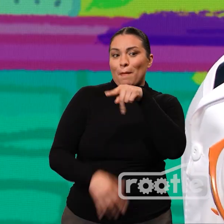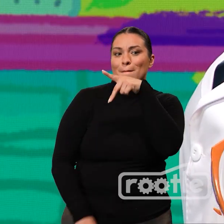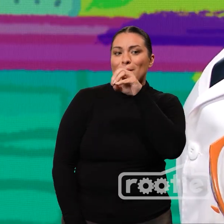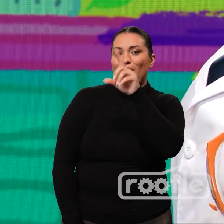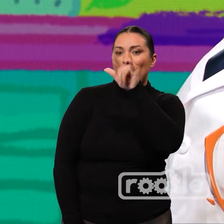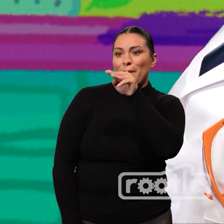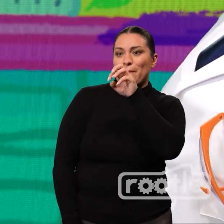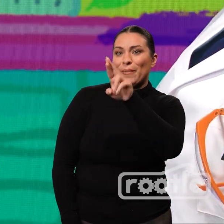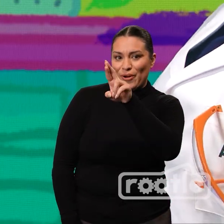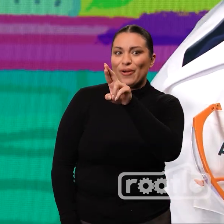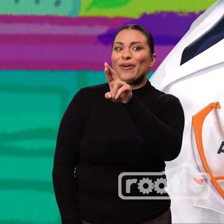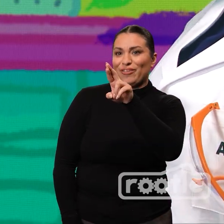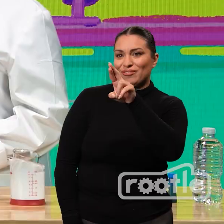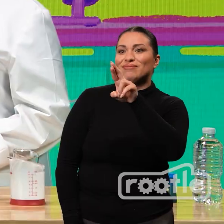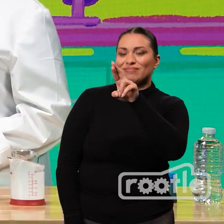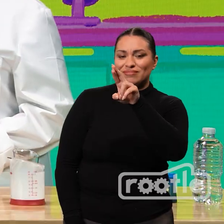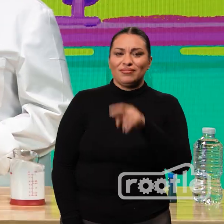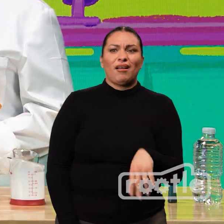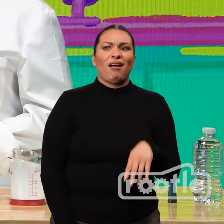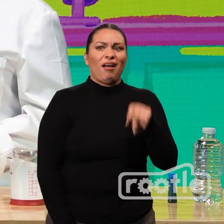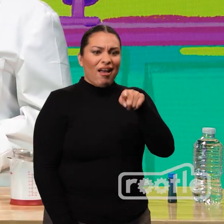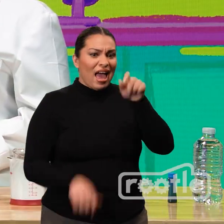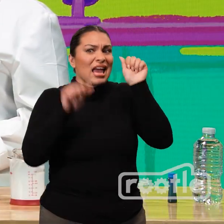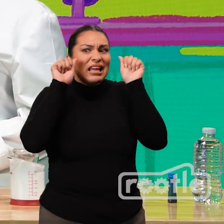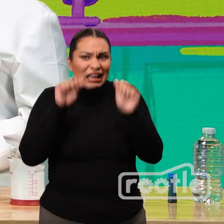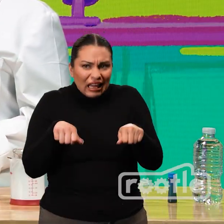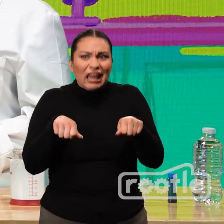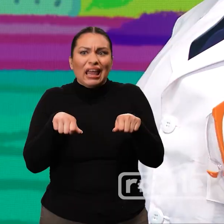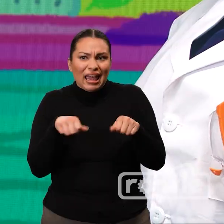A polymer can be slime and a bouncy ball.